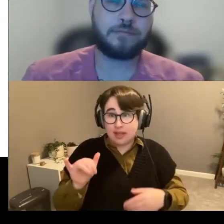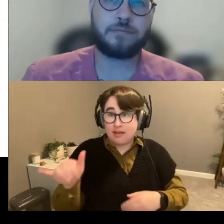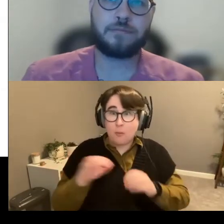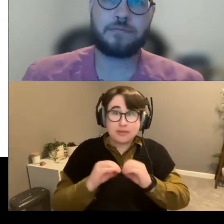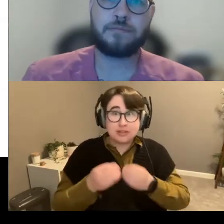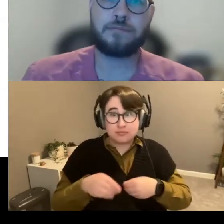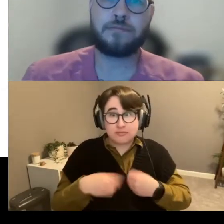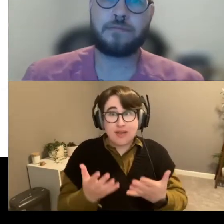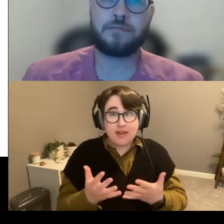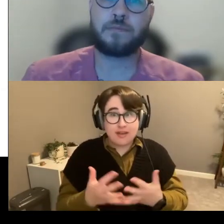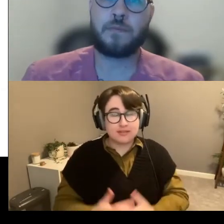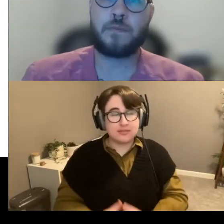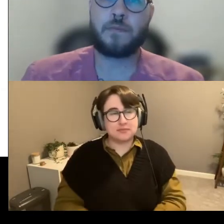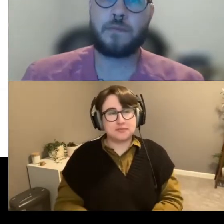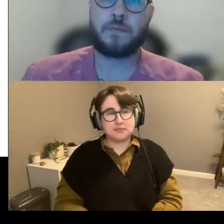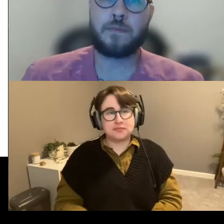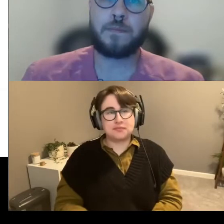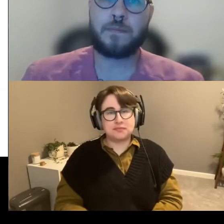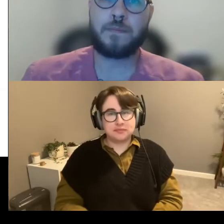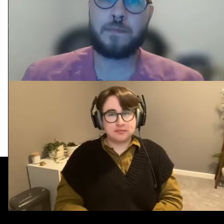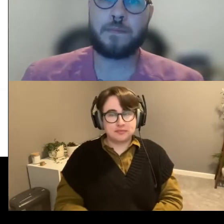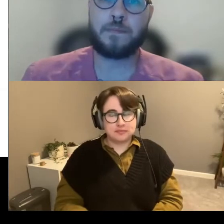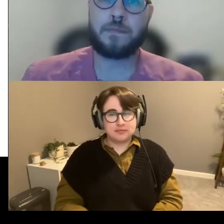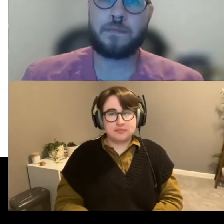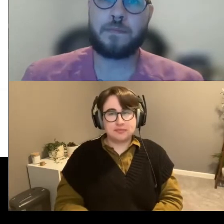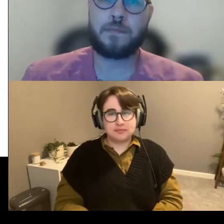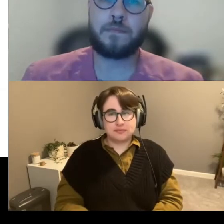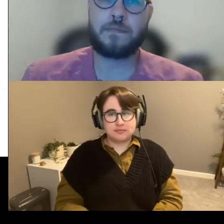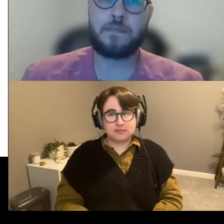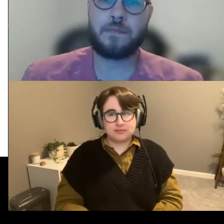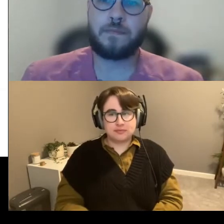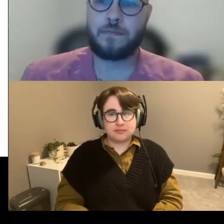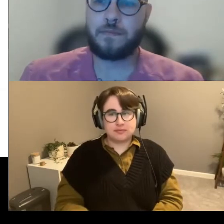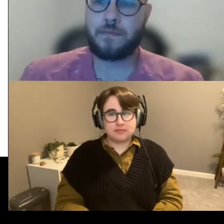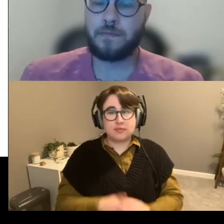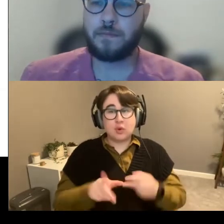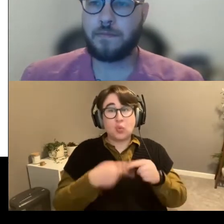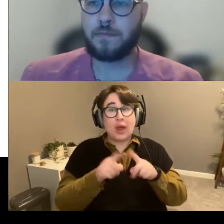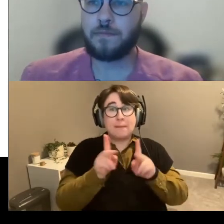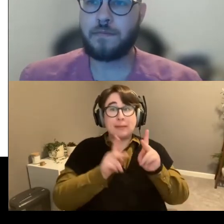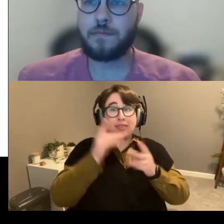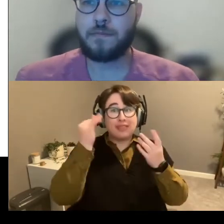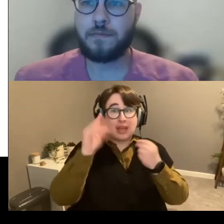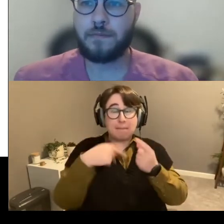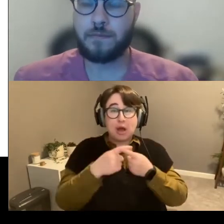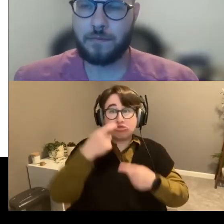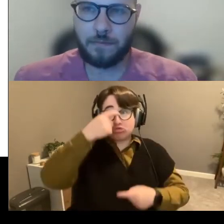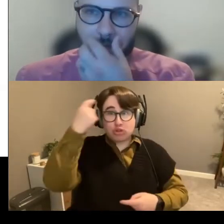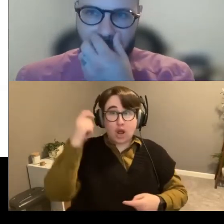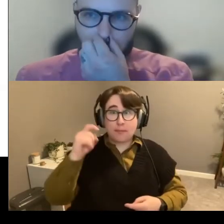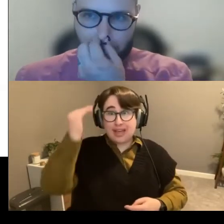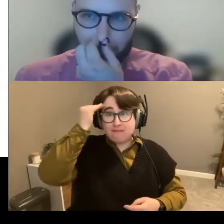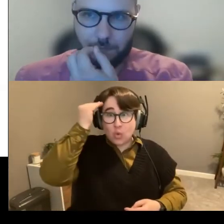Certainly when some people think of trauma-informed services, they just think of it